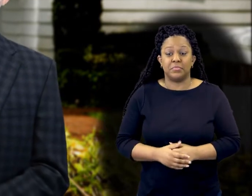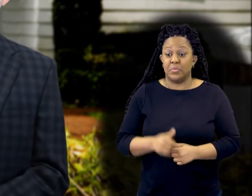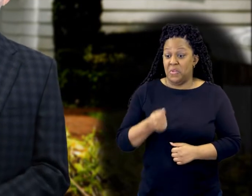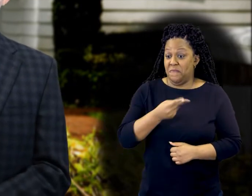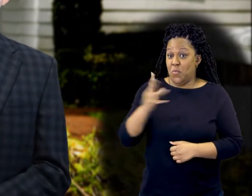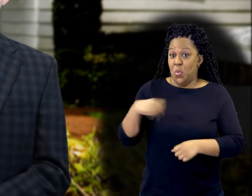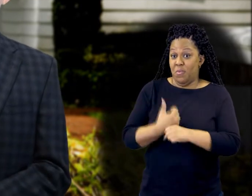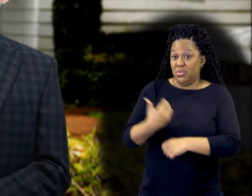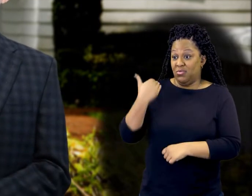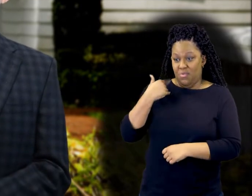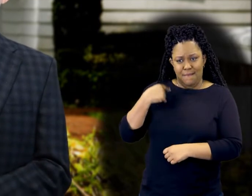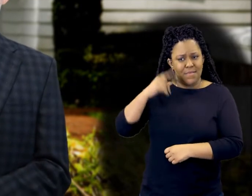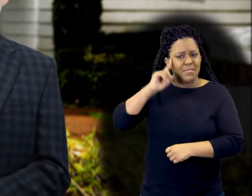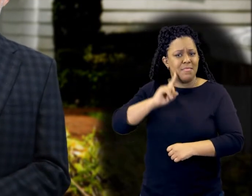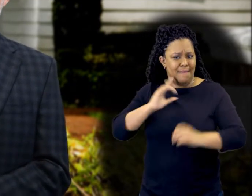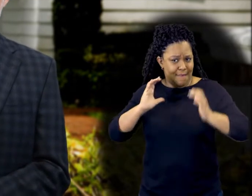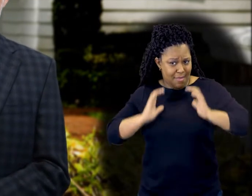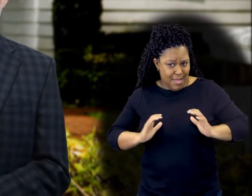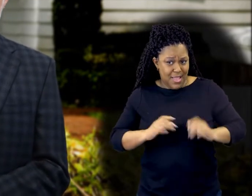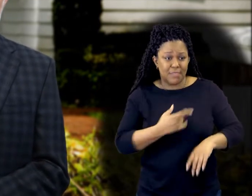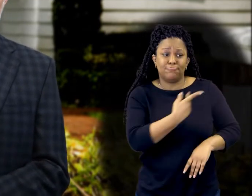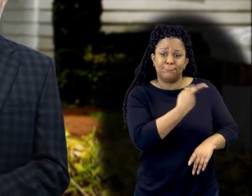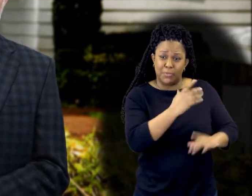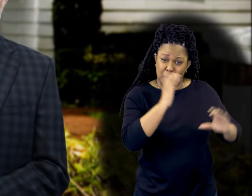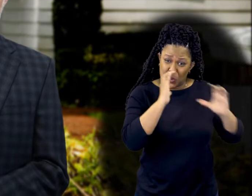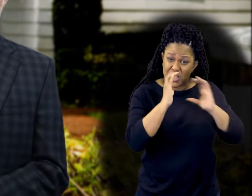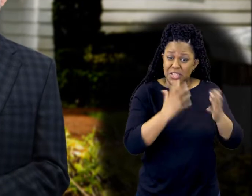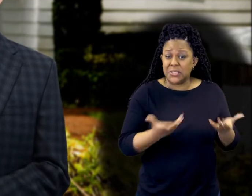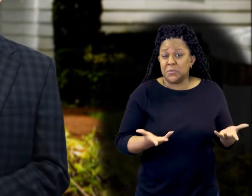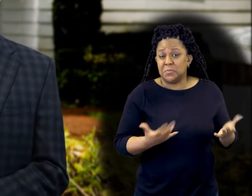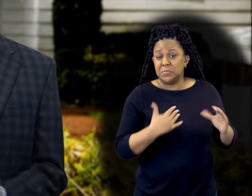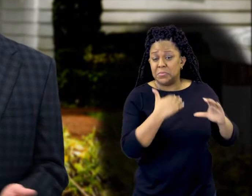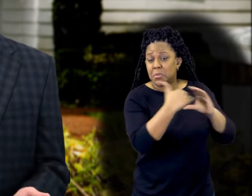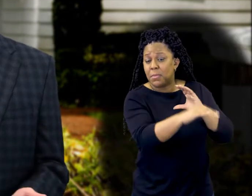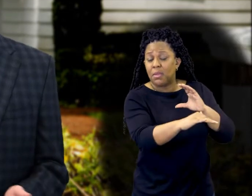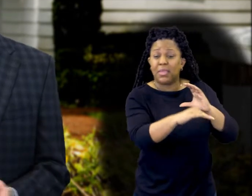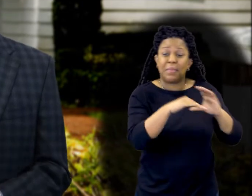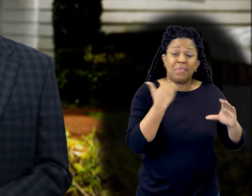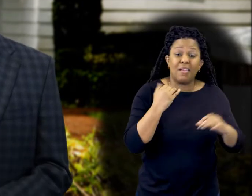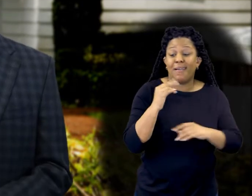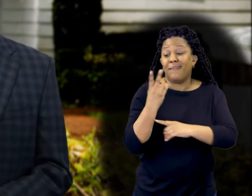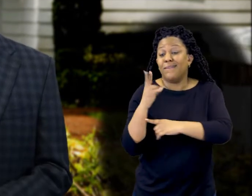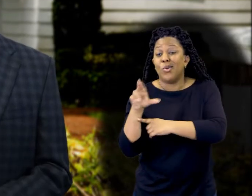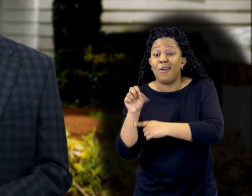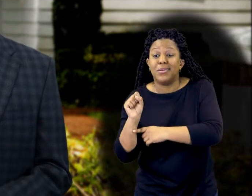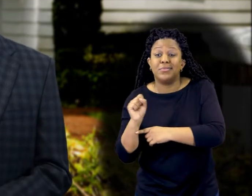I worked with a Deaf client a few years ago. We used email and the occasional VRS call to communicate.